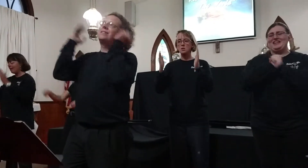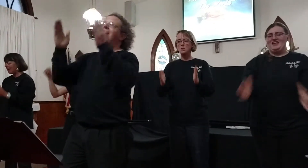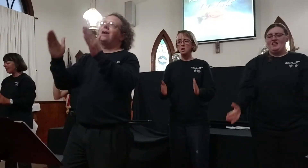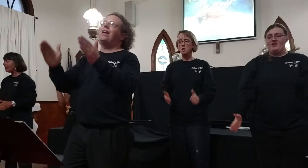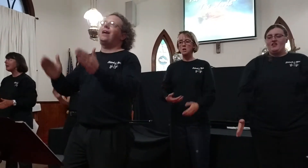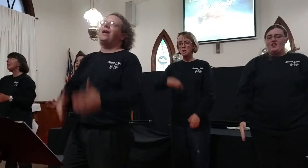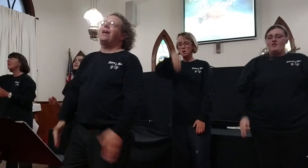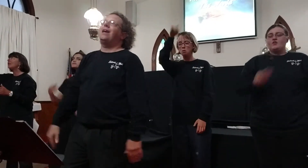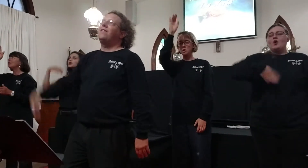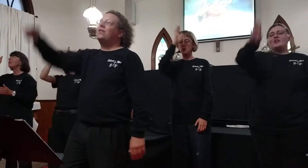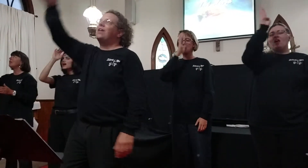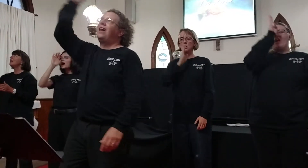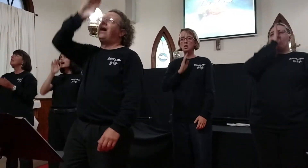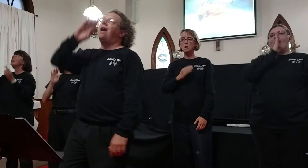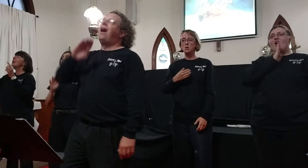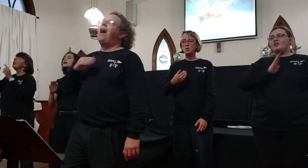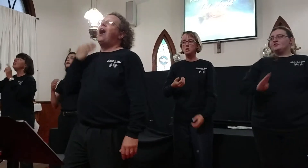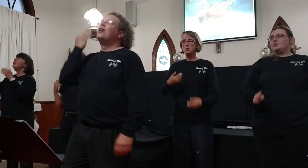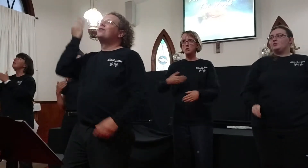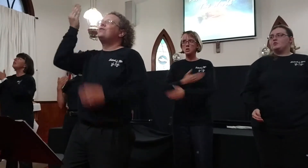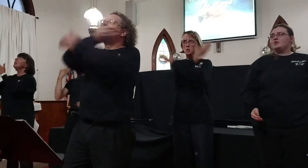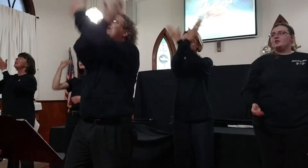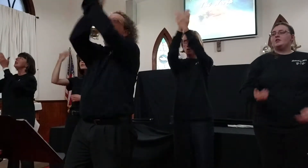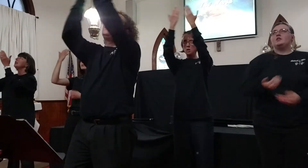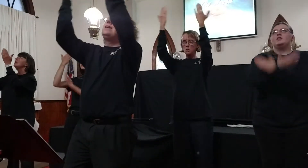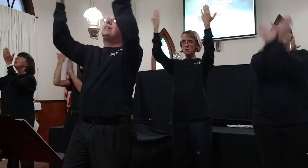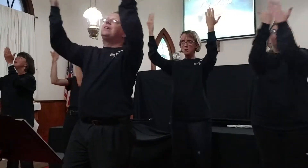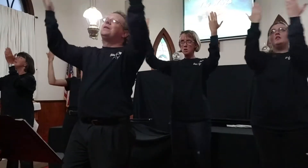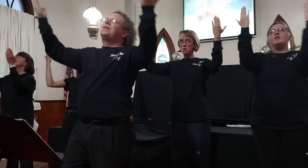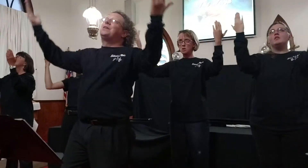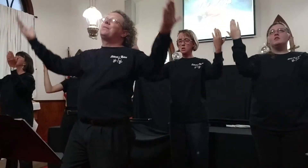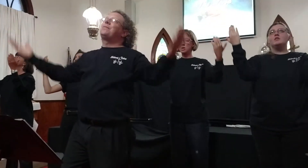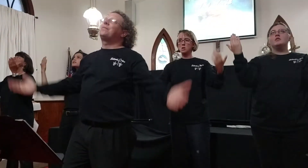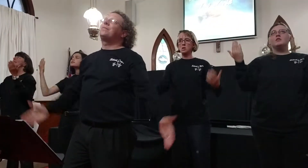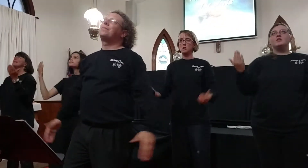My Savior God, to thee